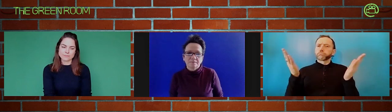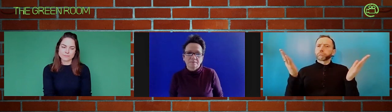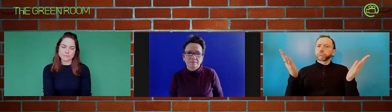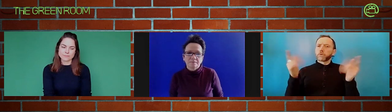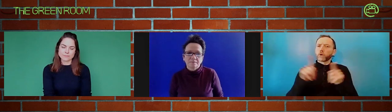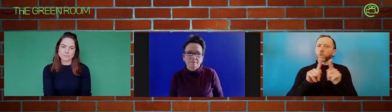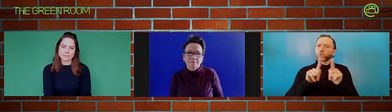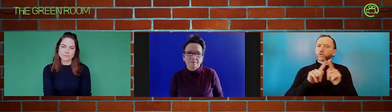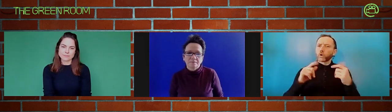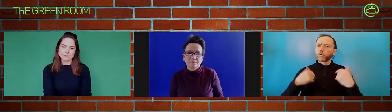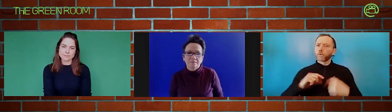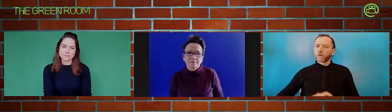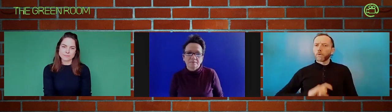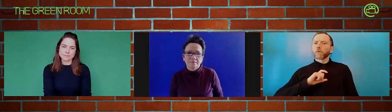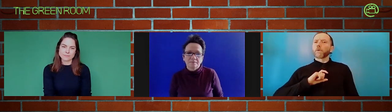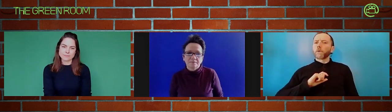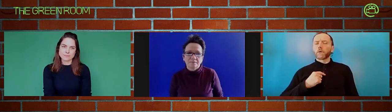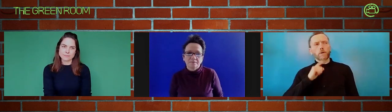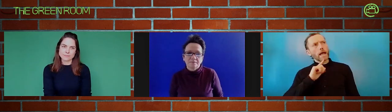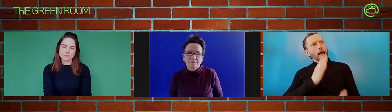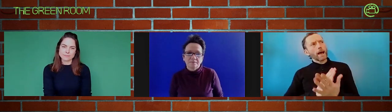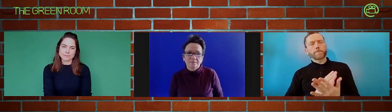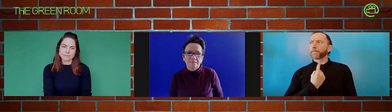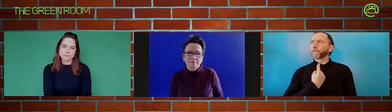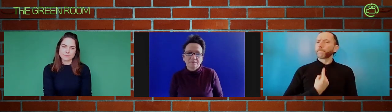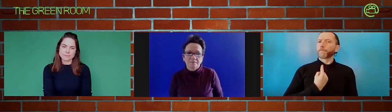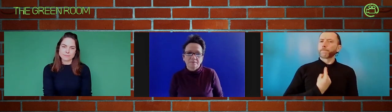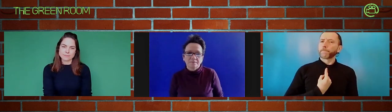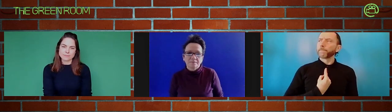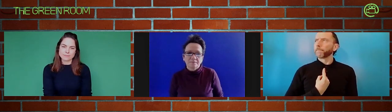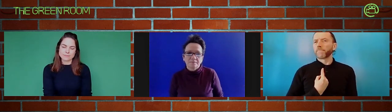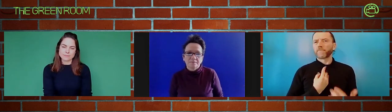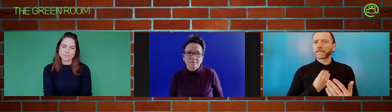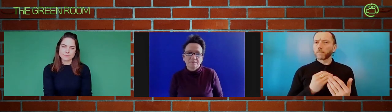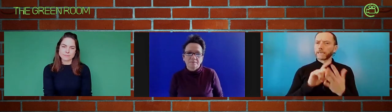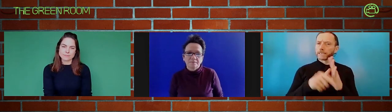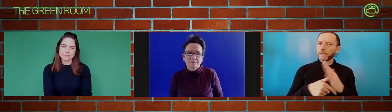saying no actually. I, you know, I have a disability or